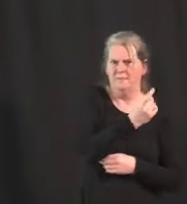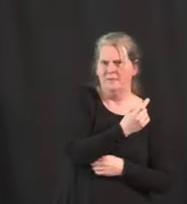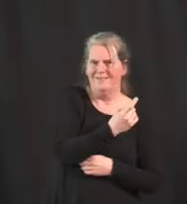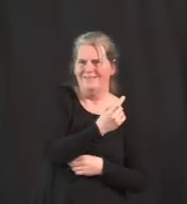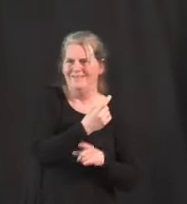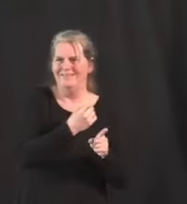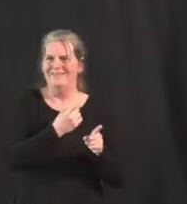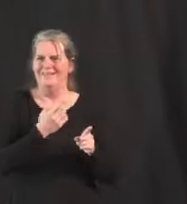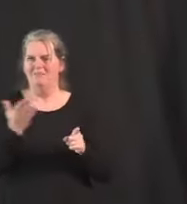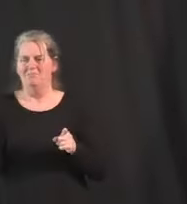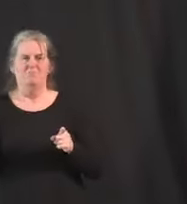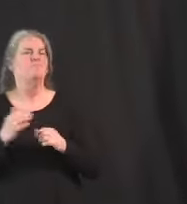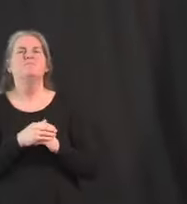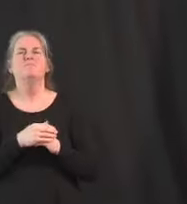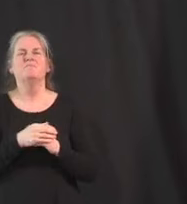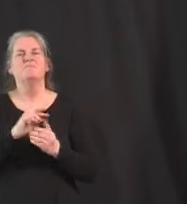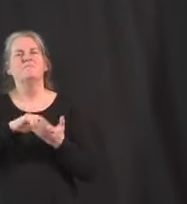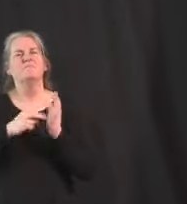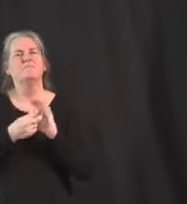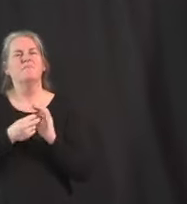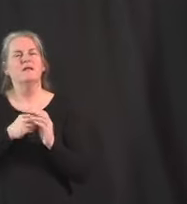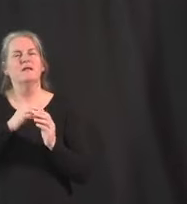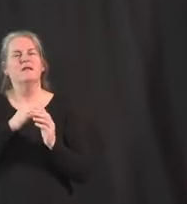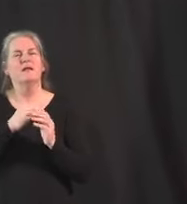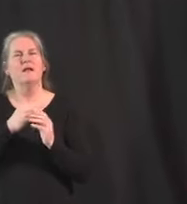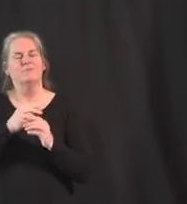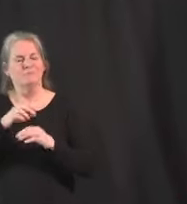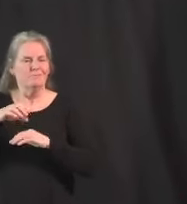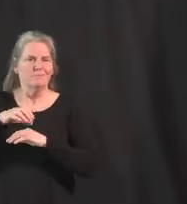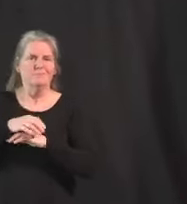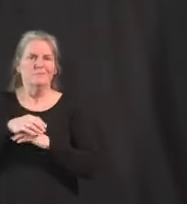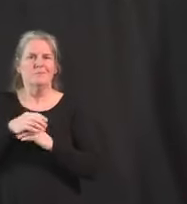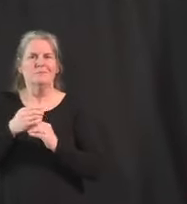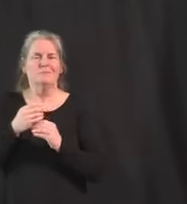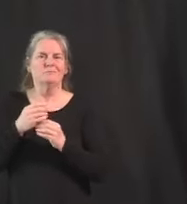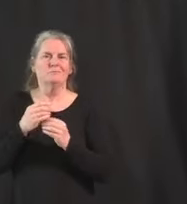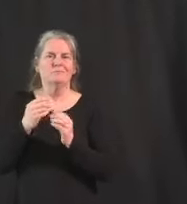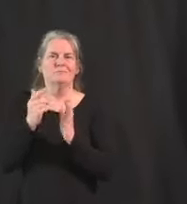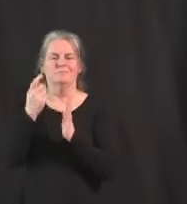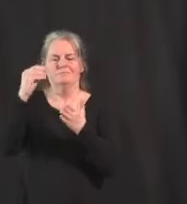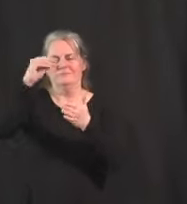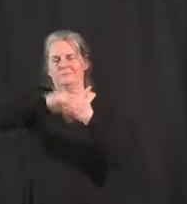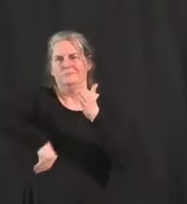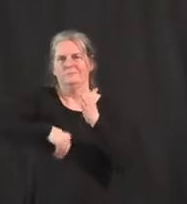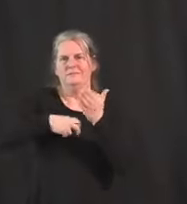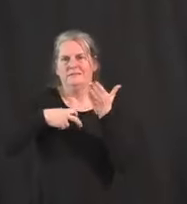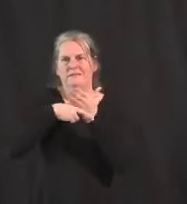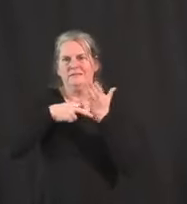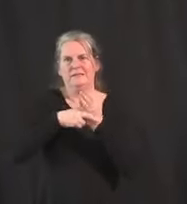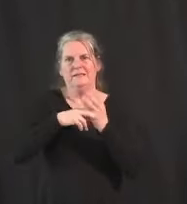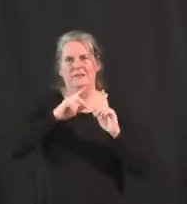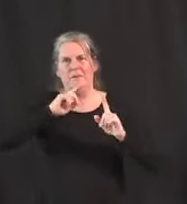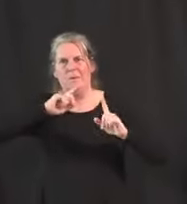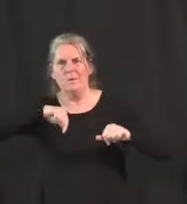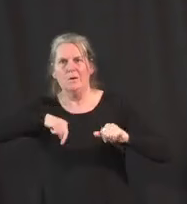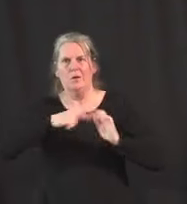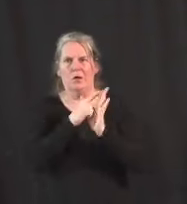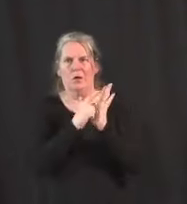IT'S ABOUT ENFORCING PHYSICAL DISTANCING AND WHETHER THAT SHOULD BECOME AN ORDER OR NOT. SO I GUESS THE STANDARD RESPONSE